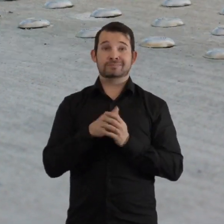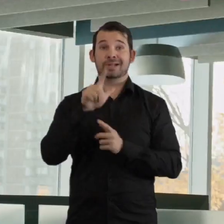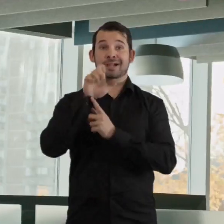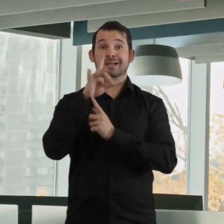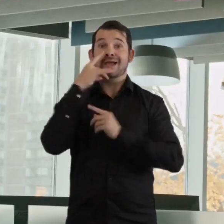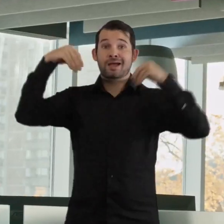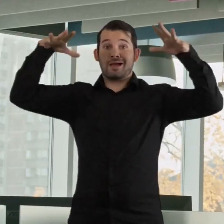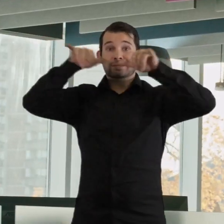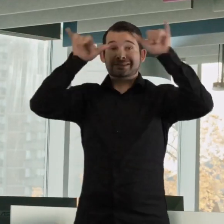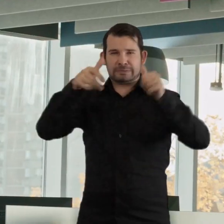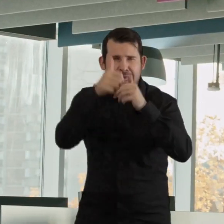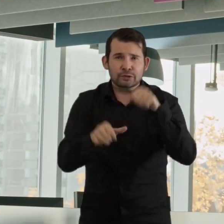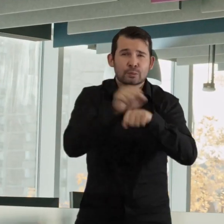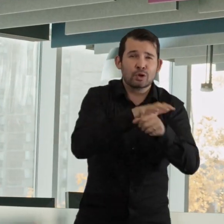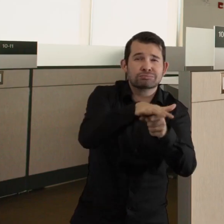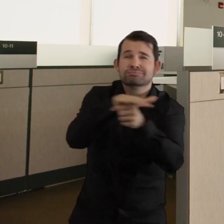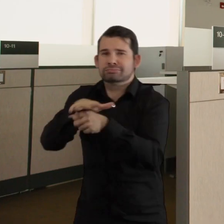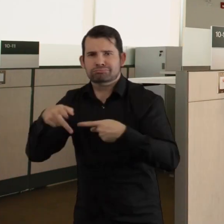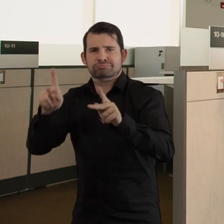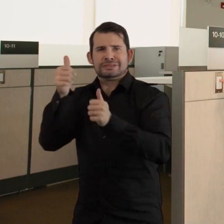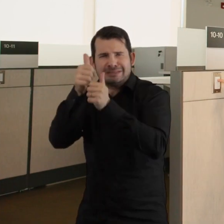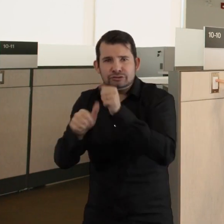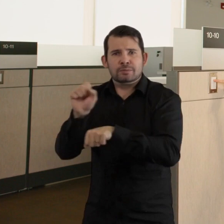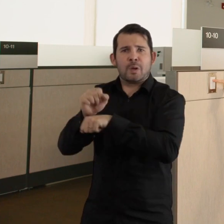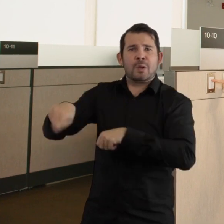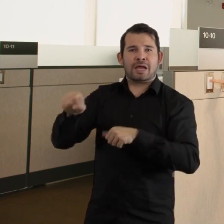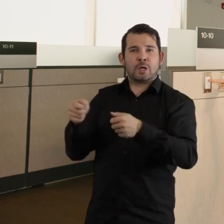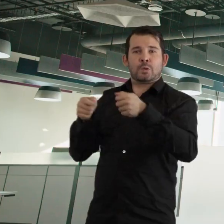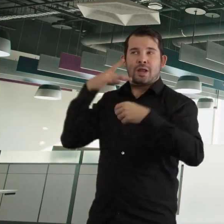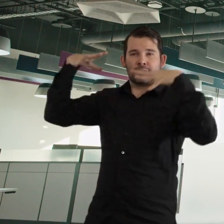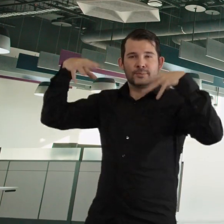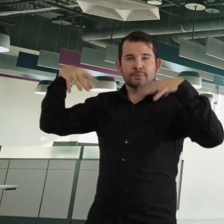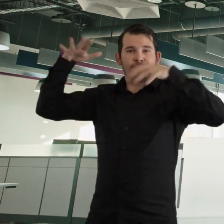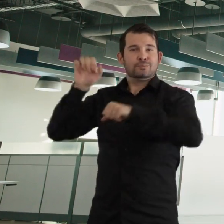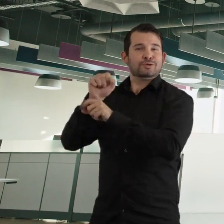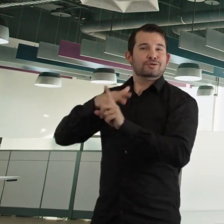LED lighting systems at every workstation allow each employee to control the lighting and their environment.